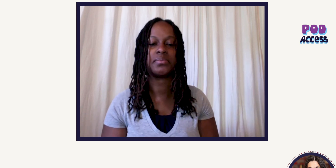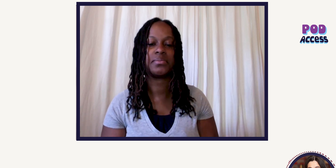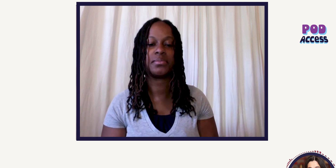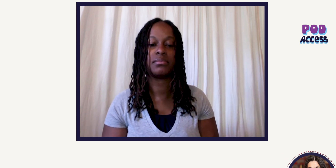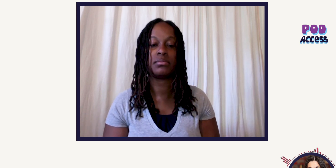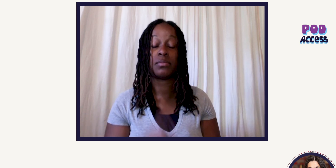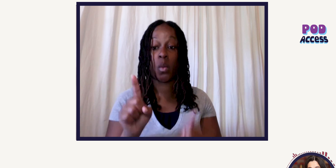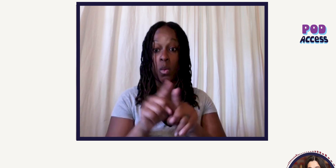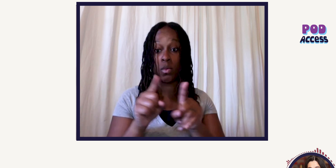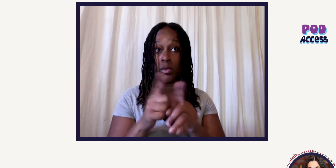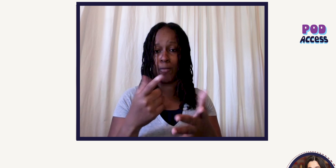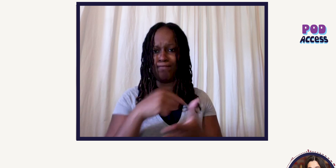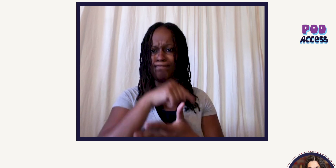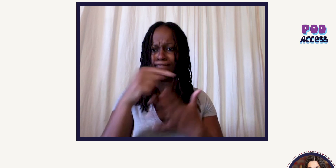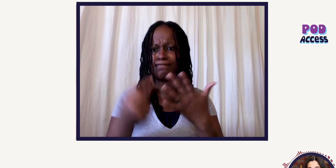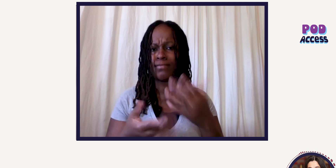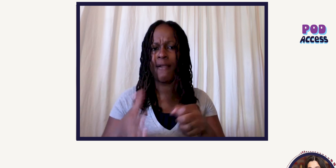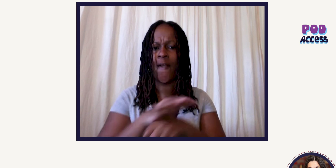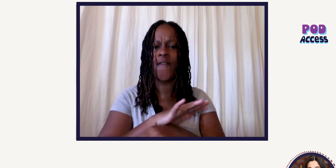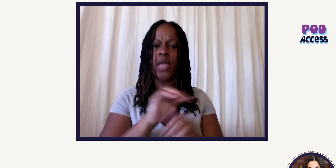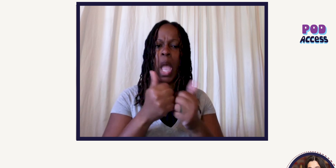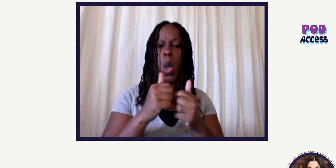It also covers other things like how to choose the guests.